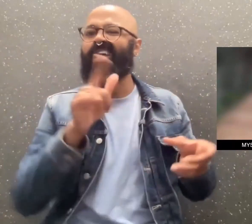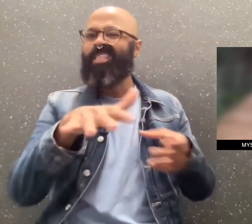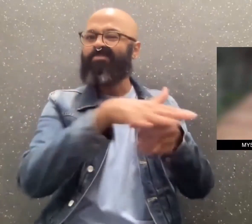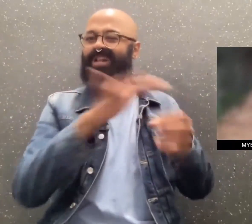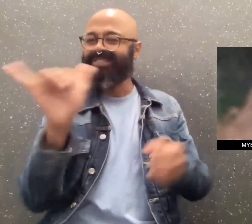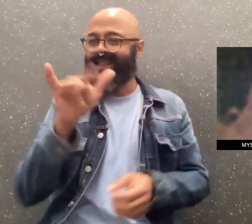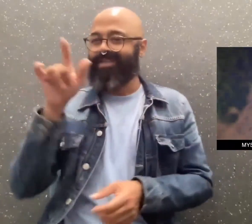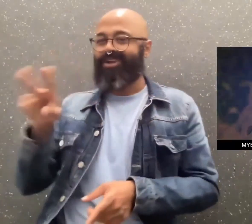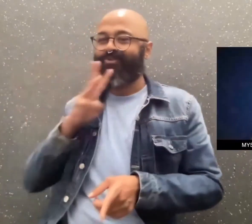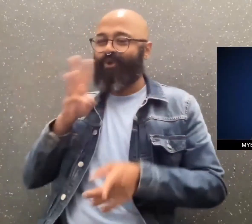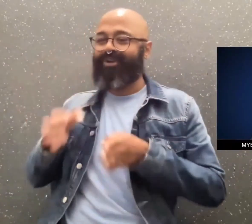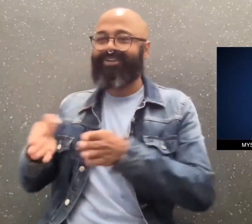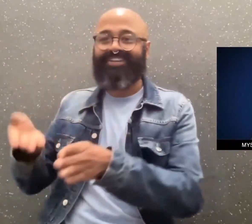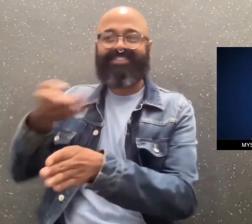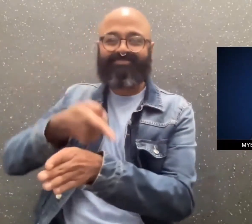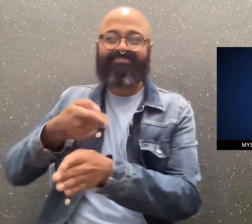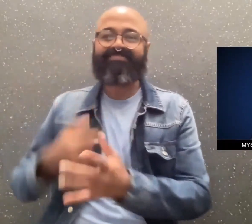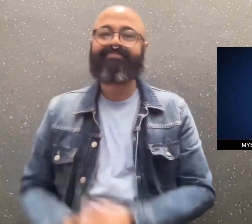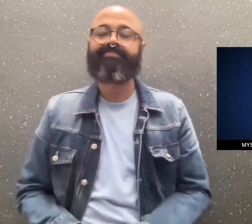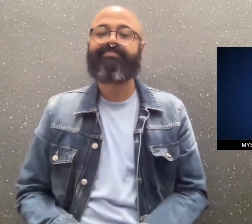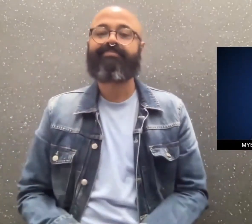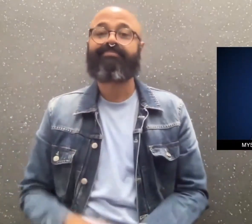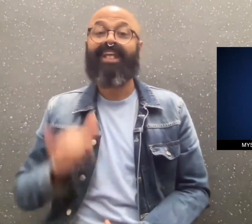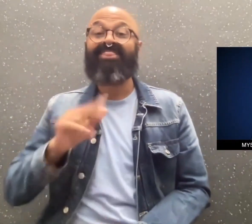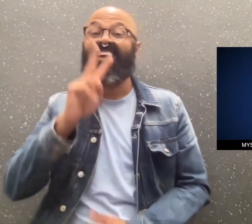the creek. The video, however,